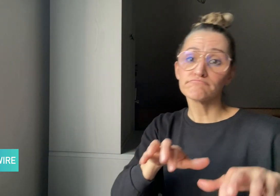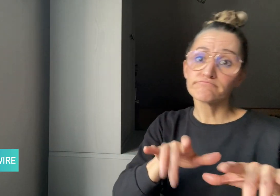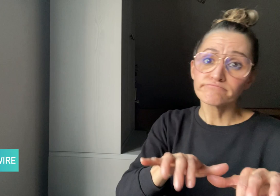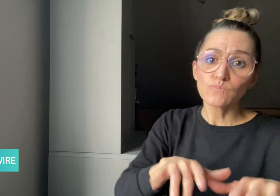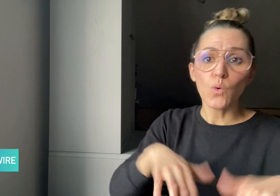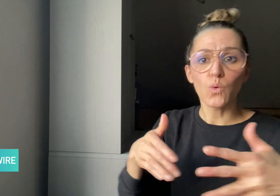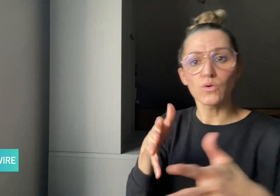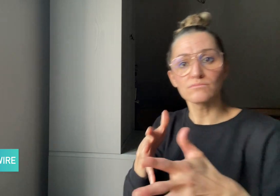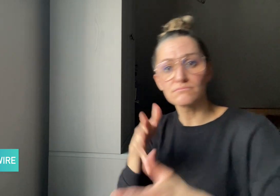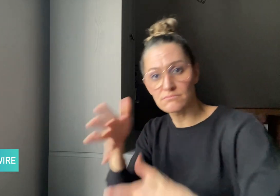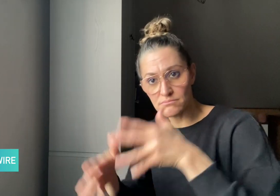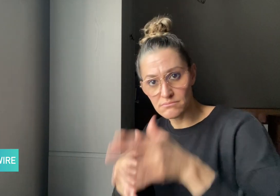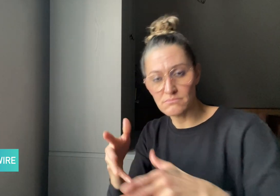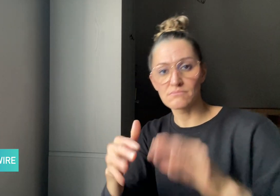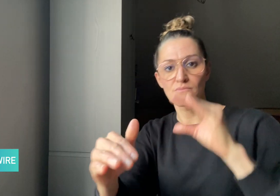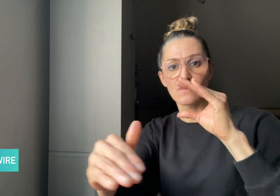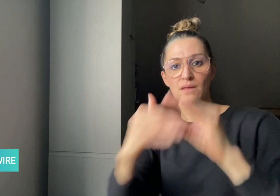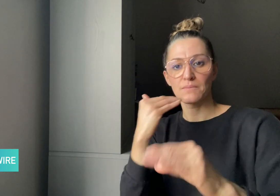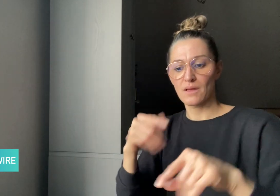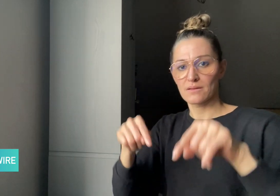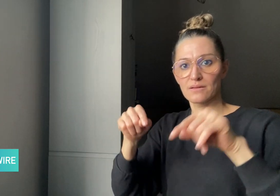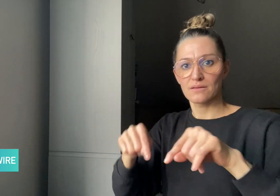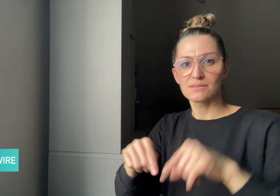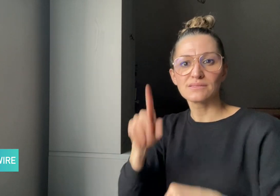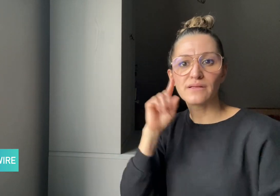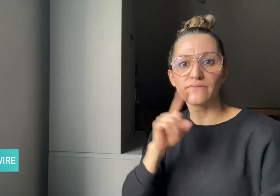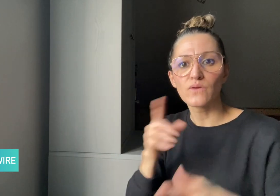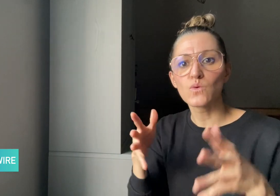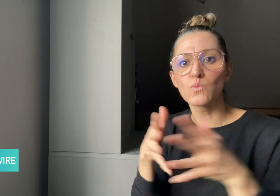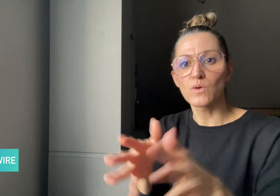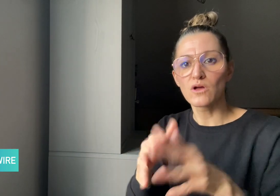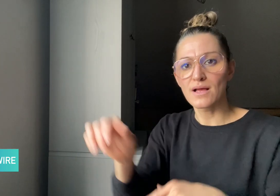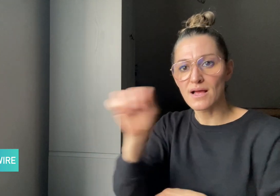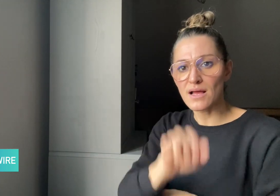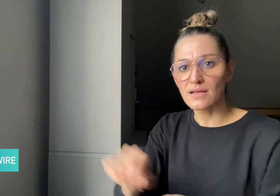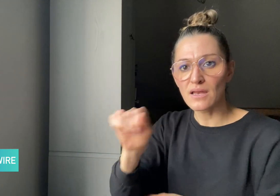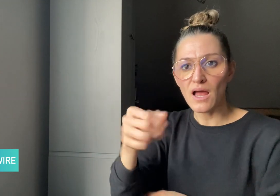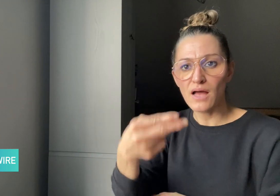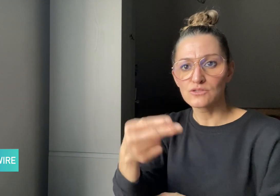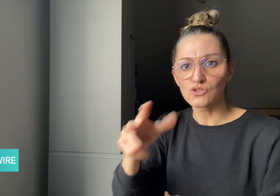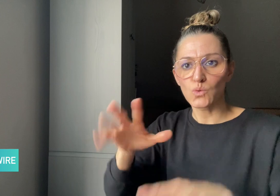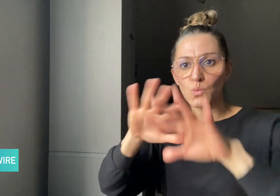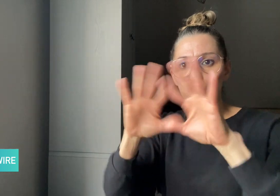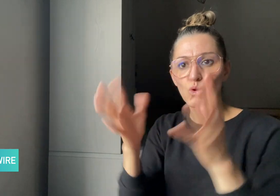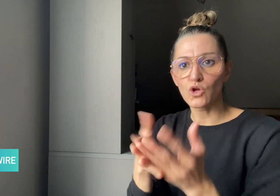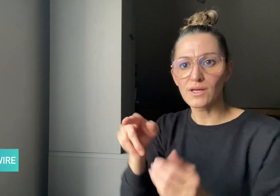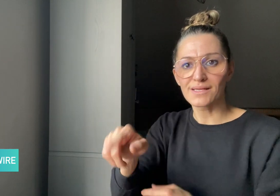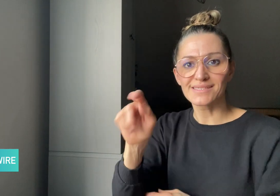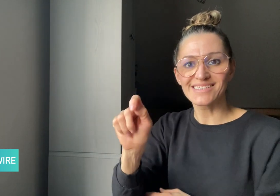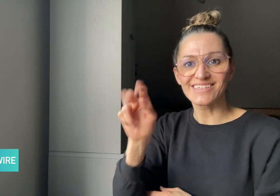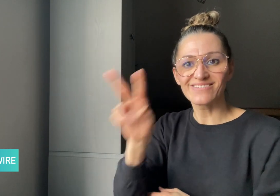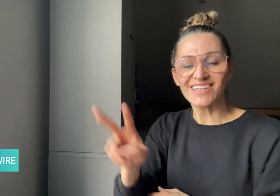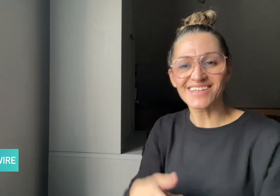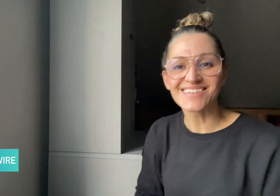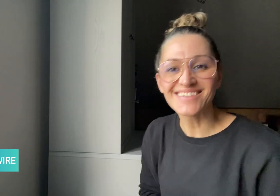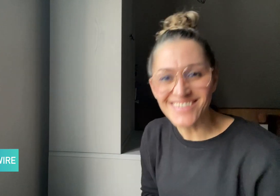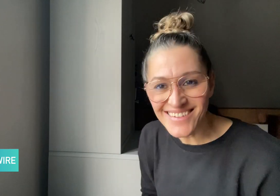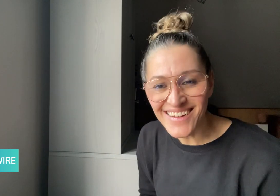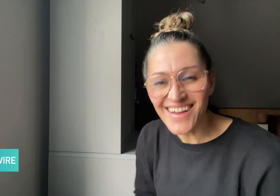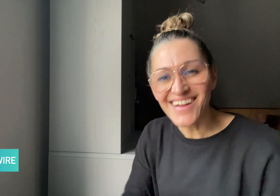in landscape format to deafwire@h3world.tv.